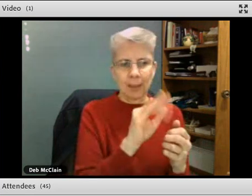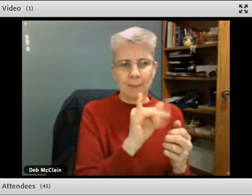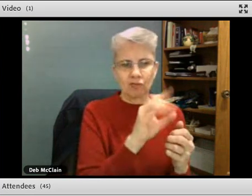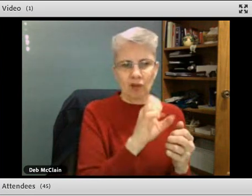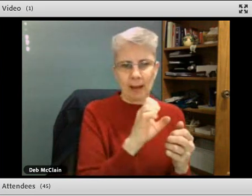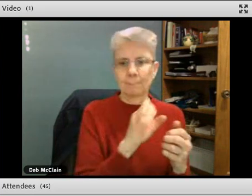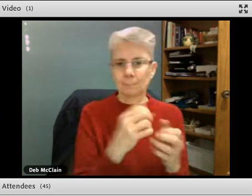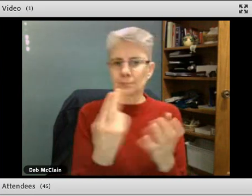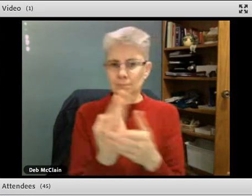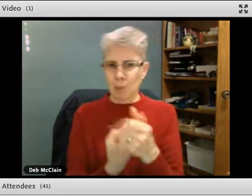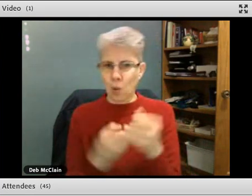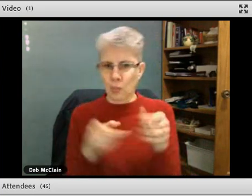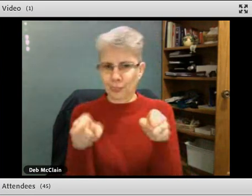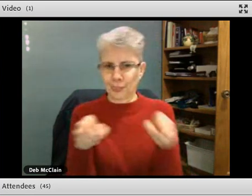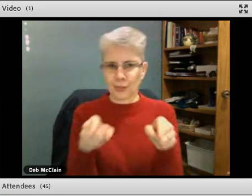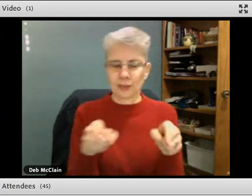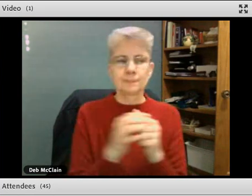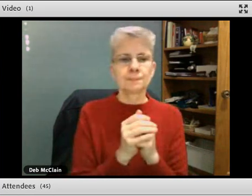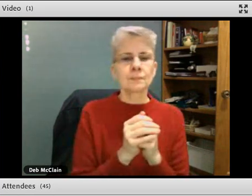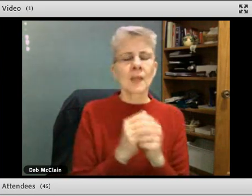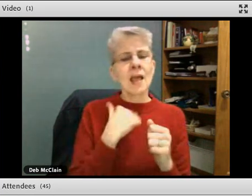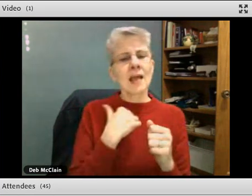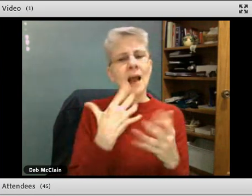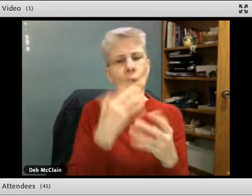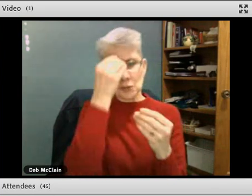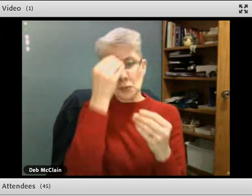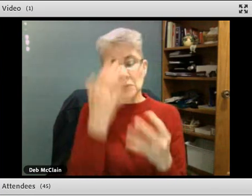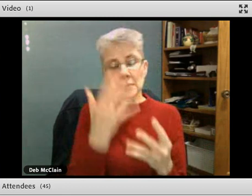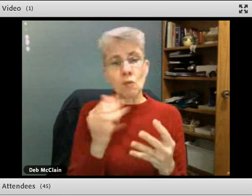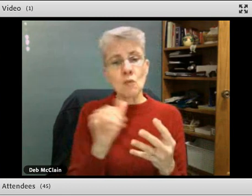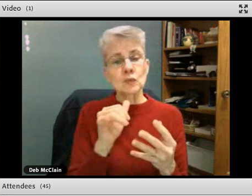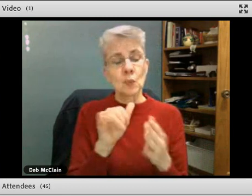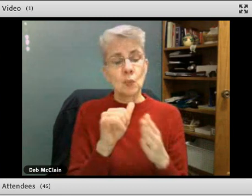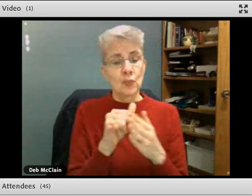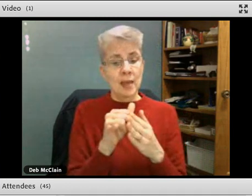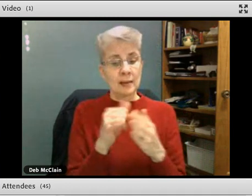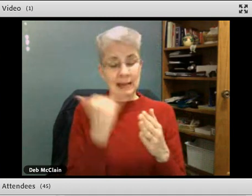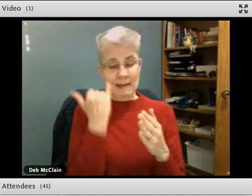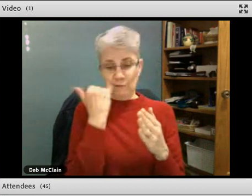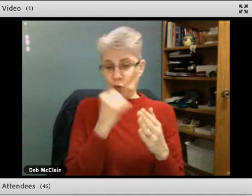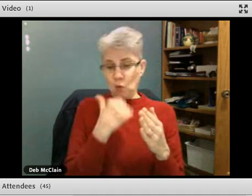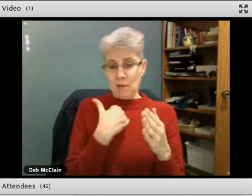And I wanted to say, too, that if you don't have a lot of familiarity with MARC,